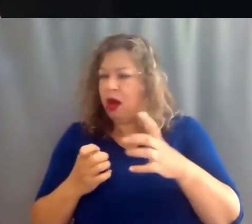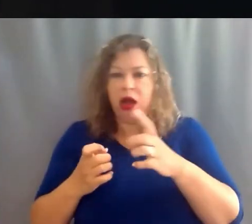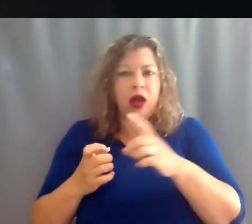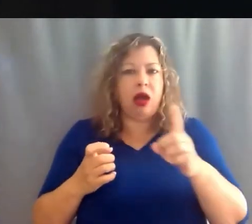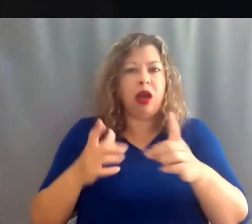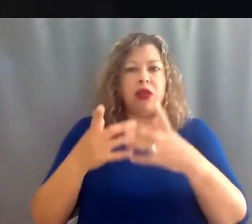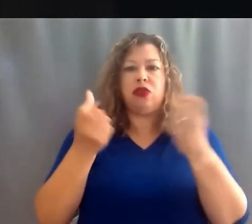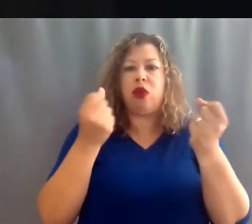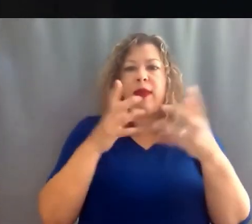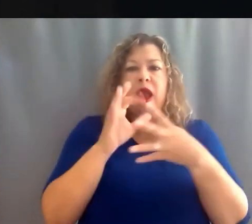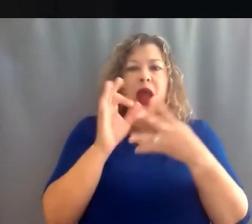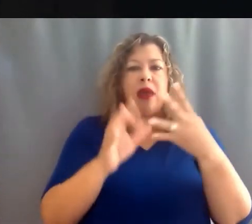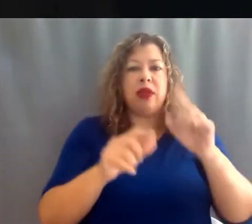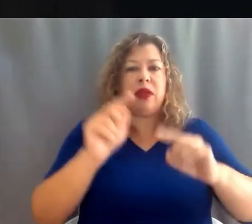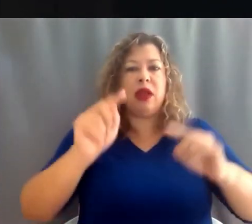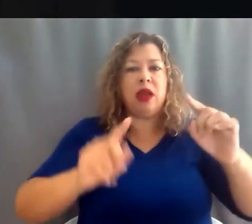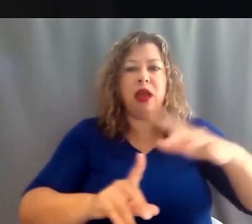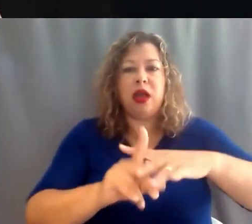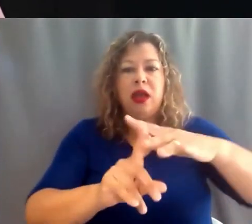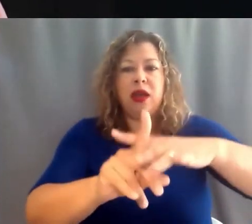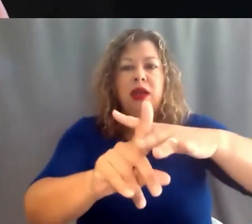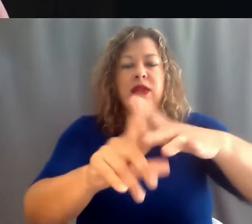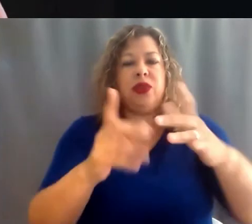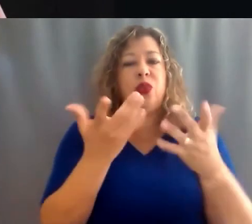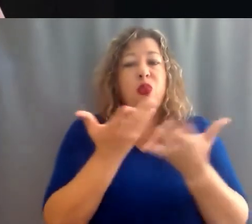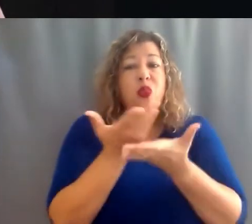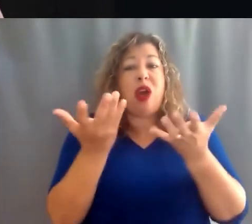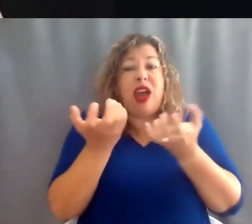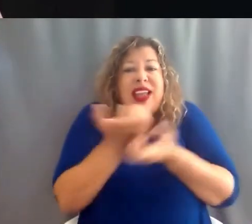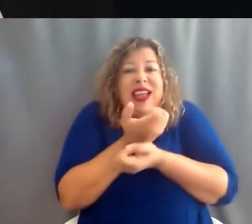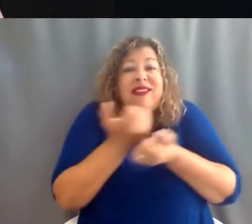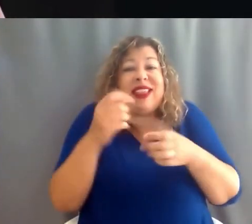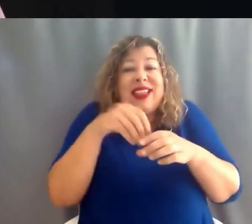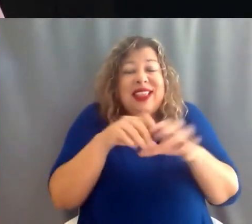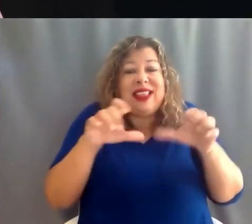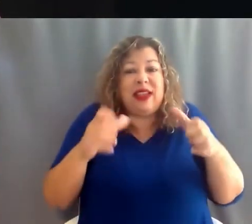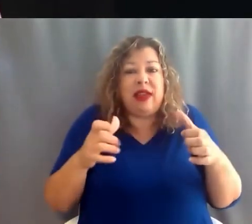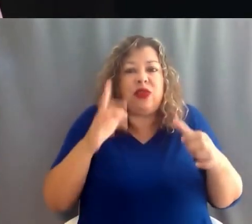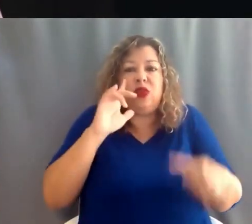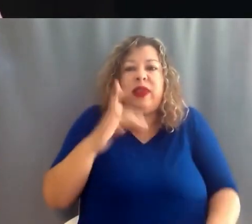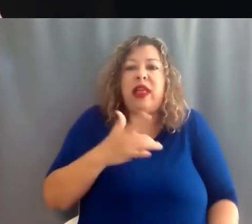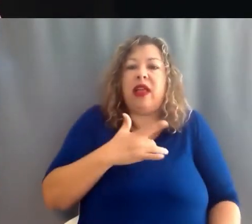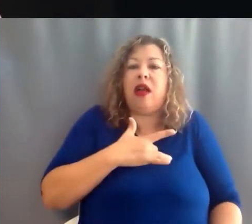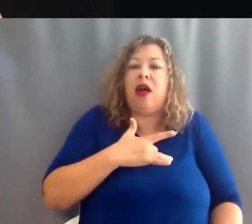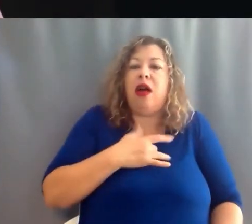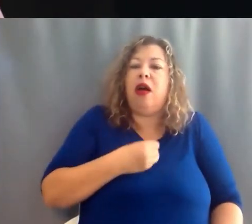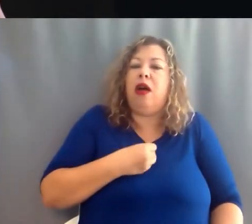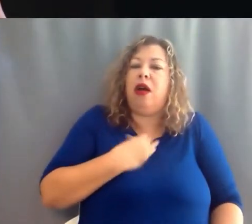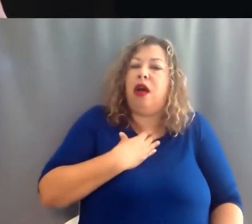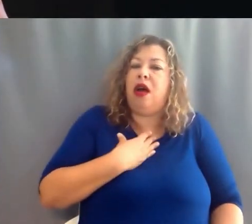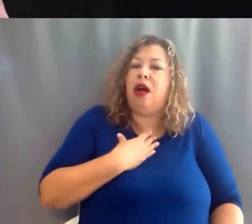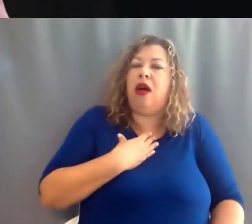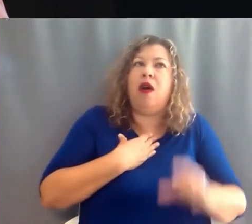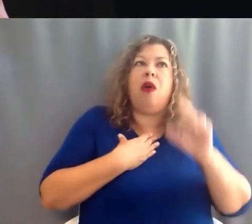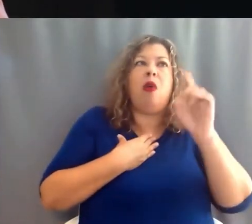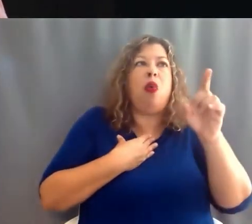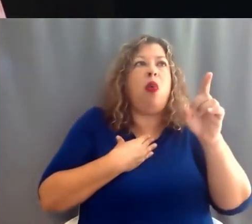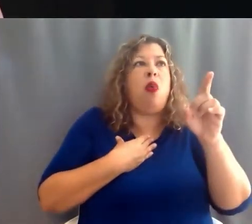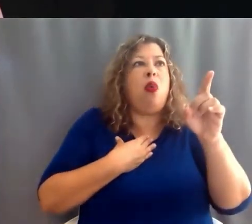So you want the things in the classroom to be provocative enough to awaken something that's been dormant in young folks, or that they have not seen before.